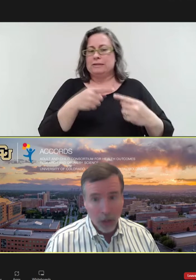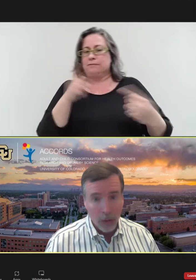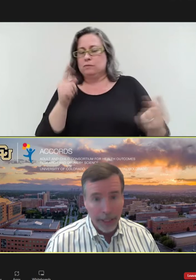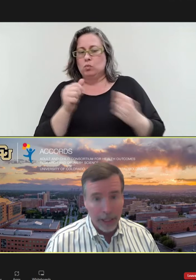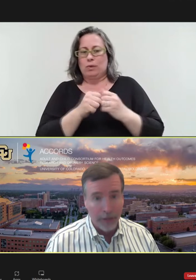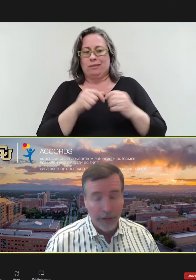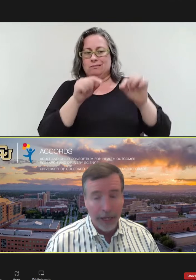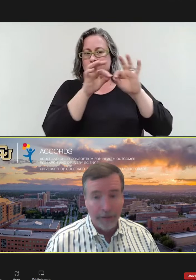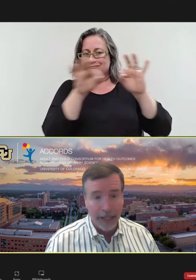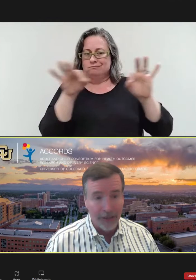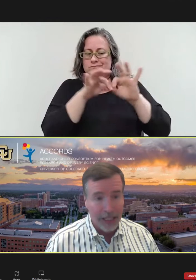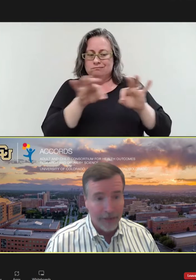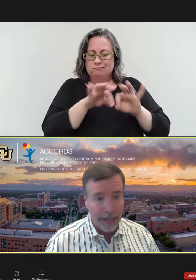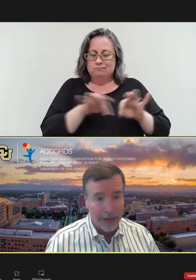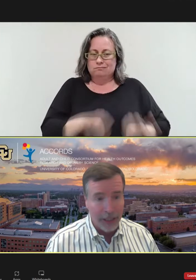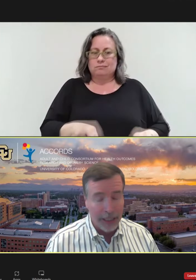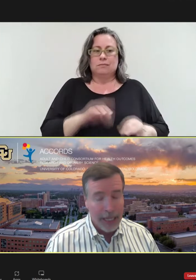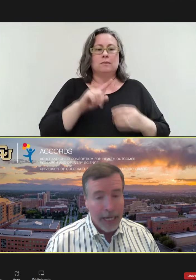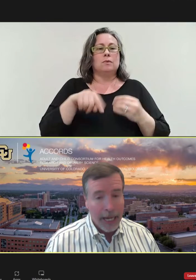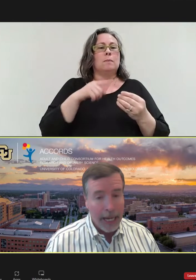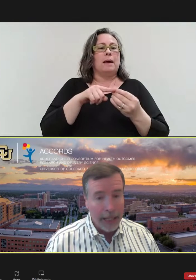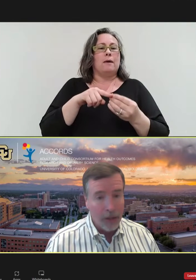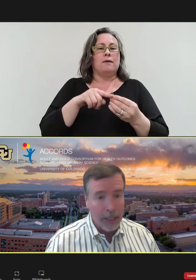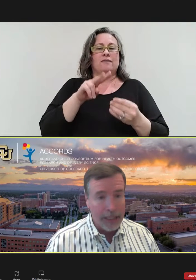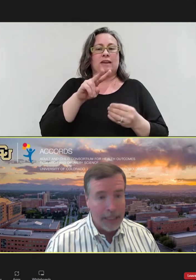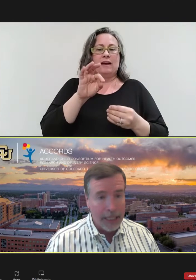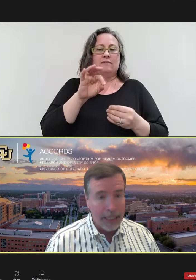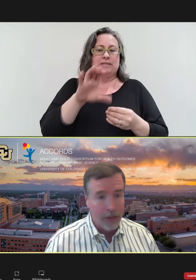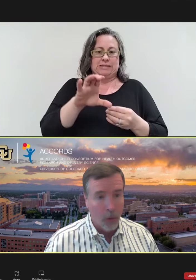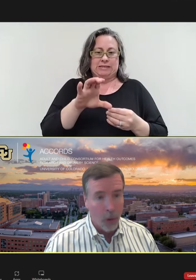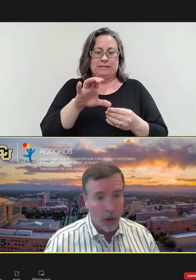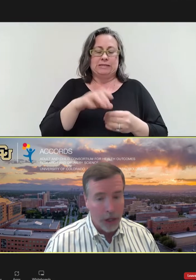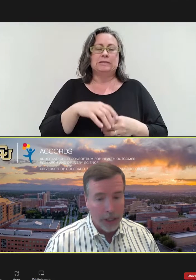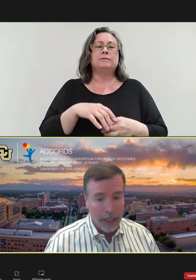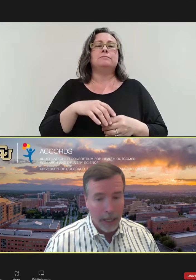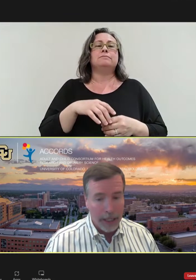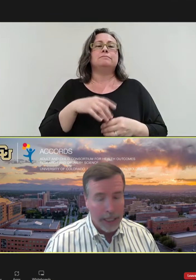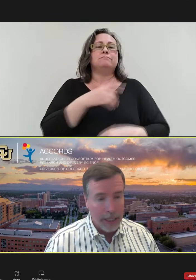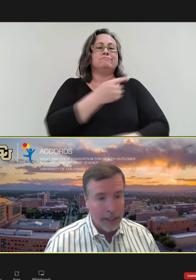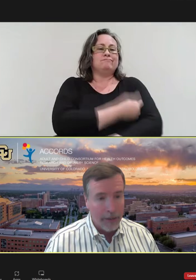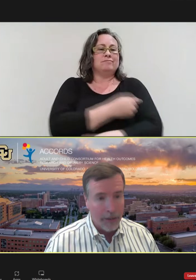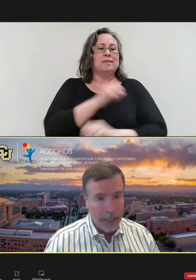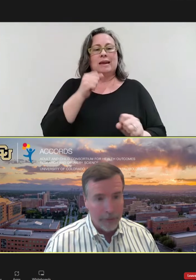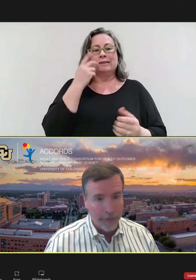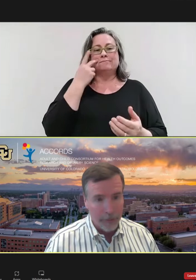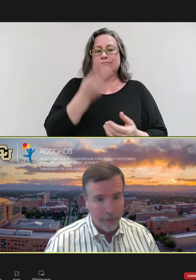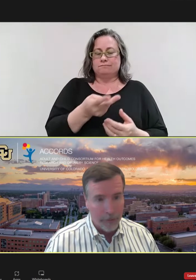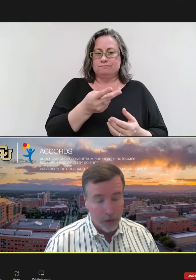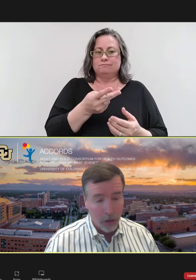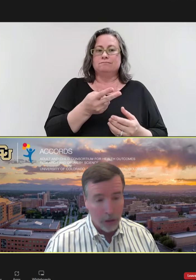related to providing VFC vaccine. And you can see these are ordered in the -- from strongly